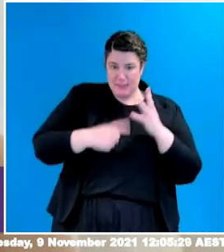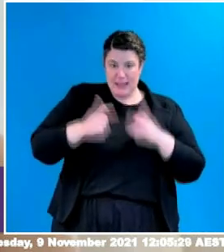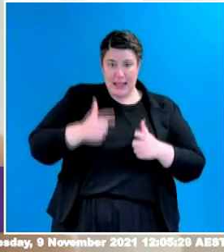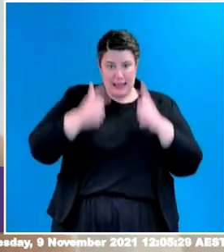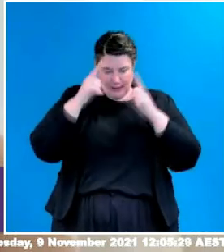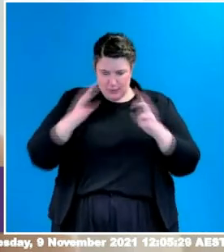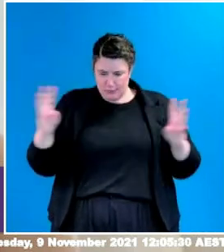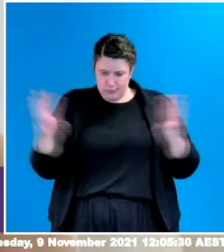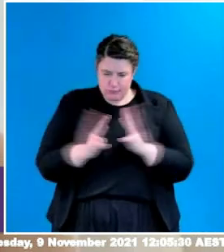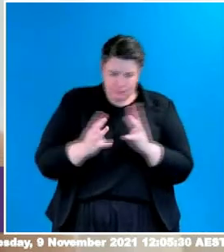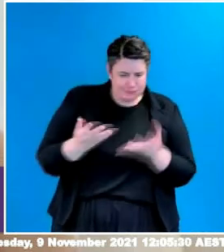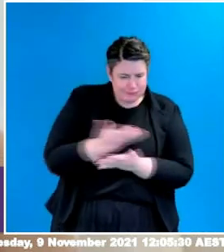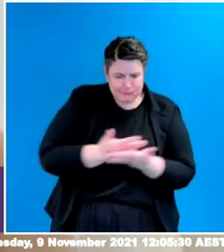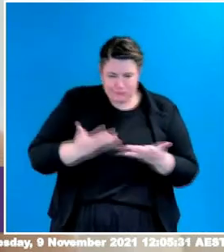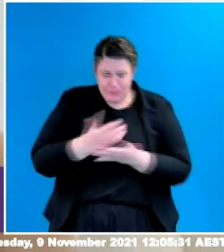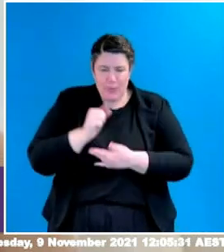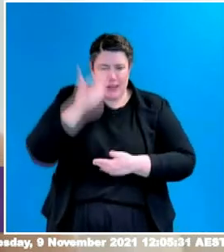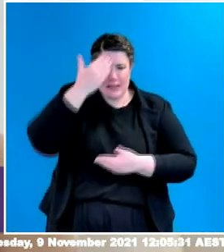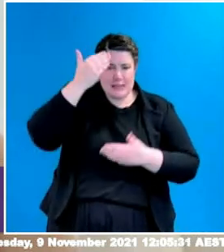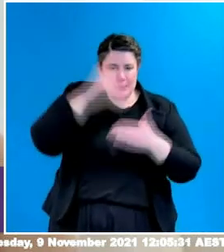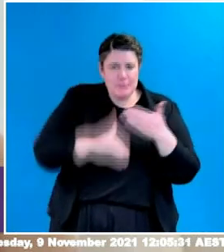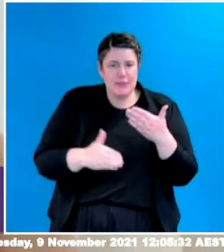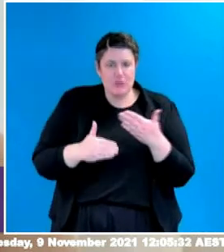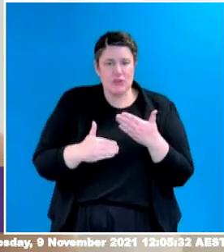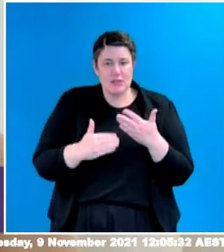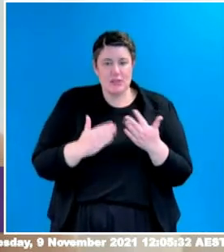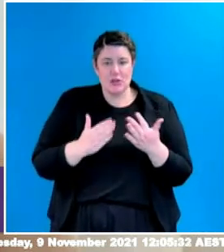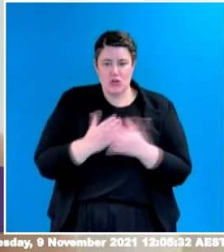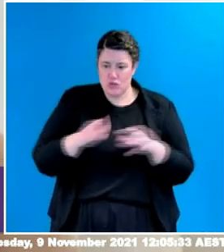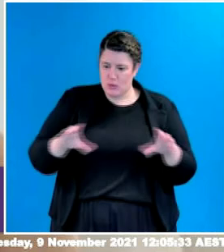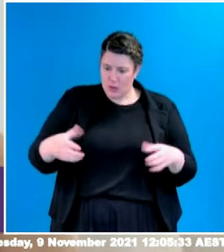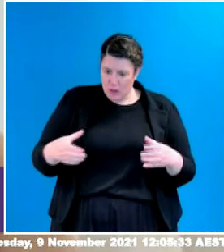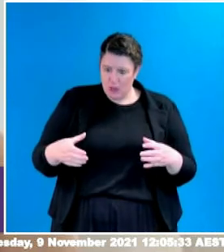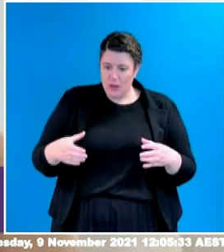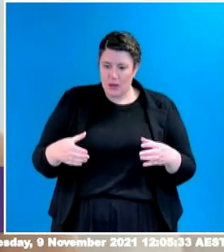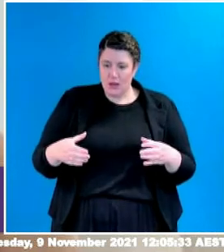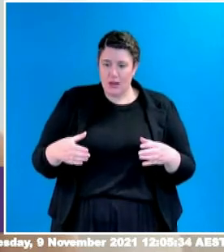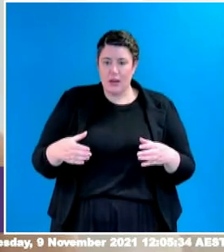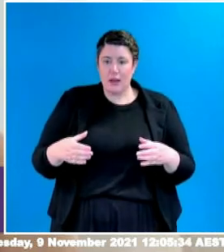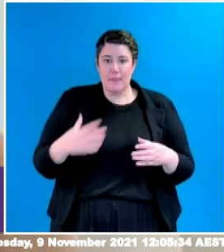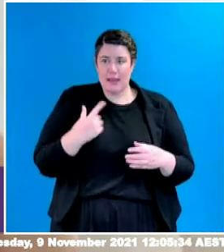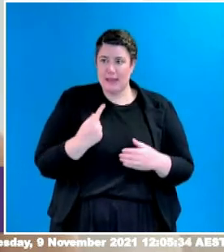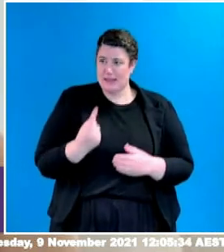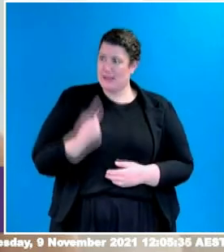experiences through a community and thereby reduce their isolation,